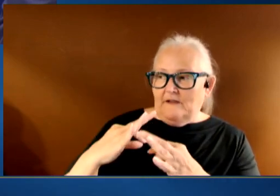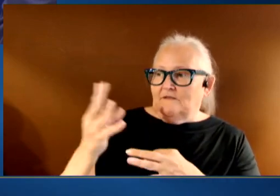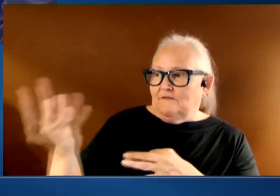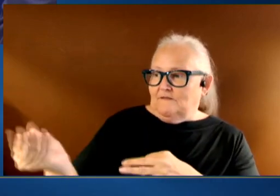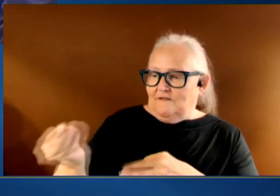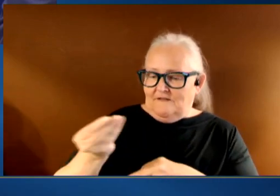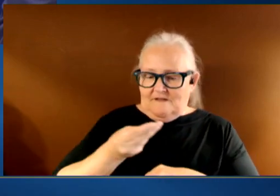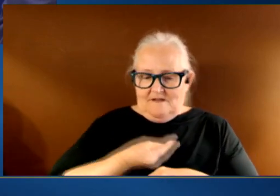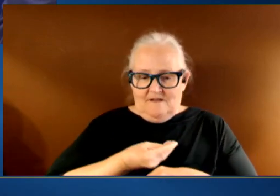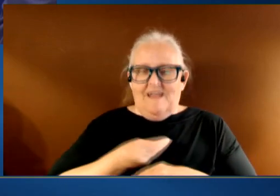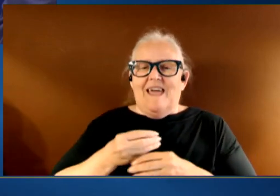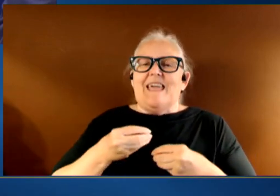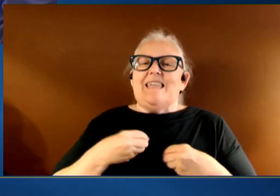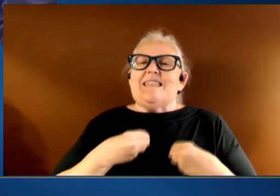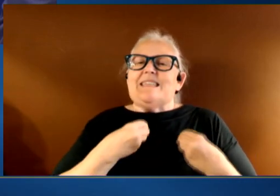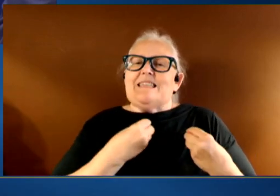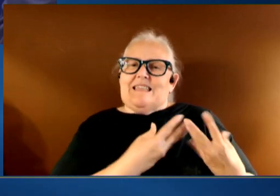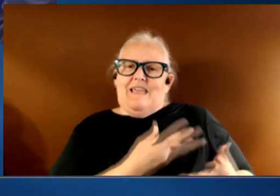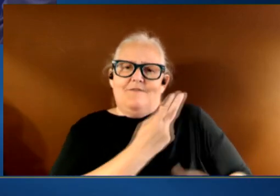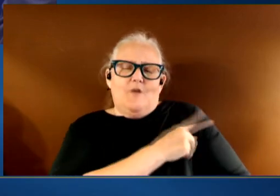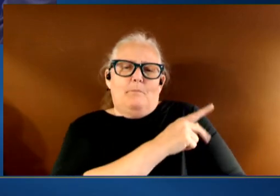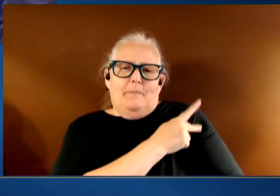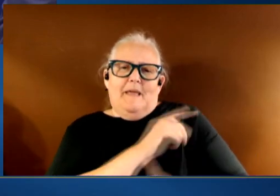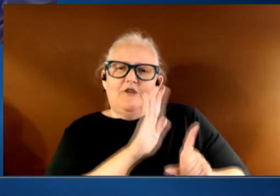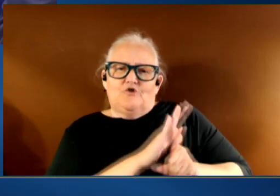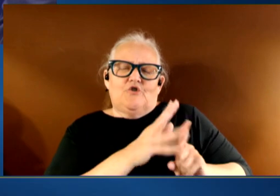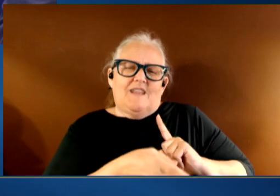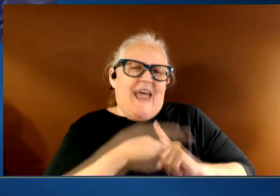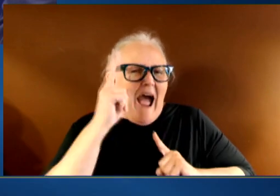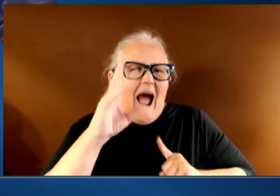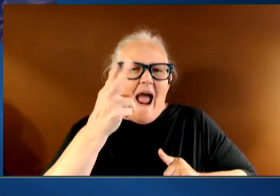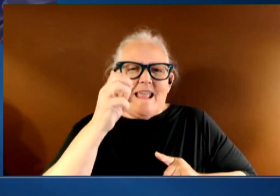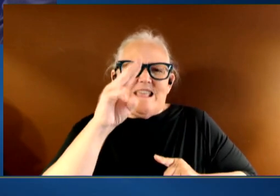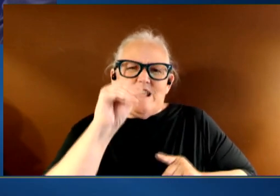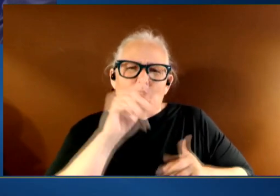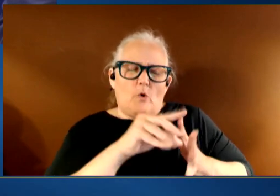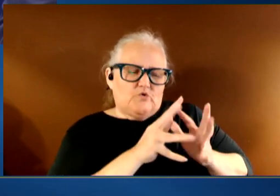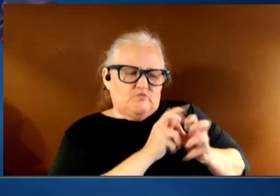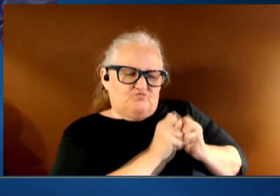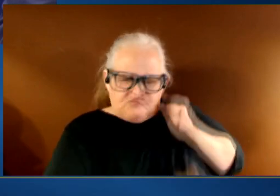completely wipe out the bone marrow, replace it with that of the donor. And this approach